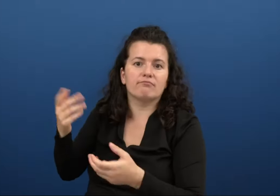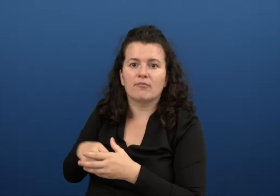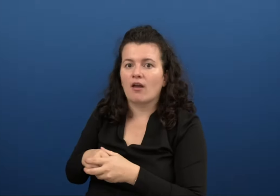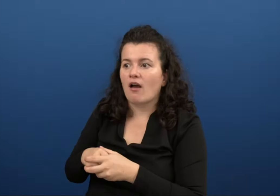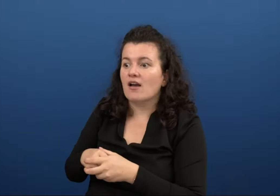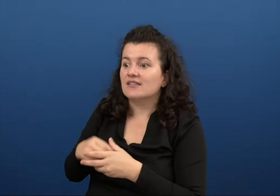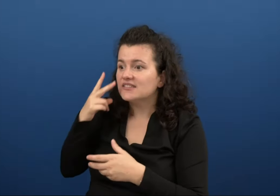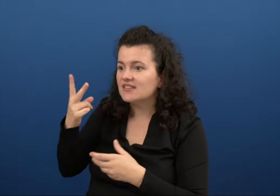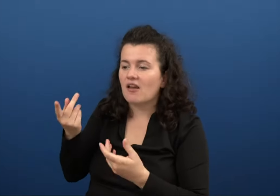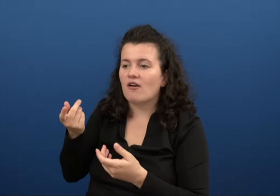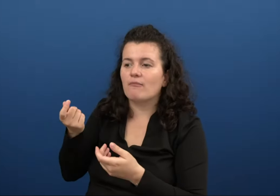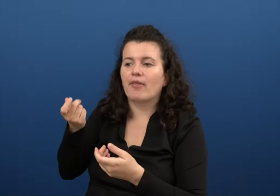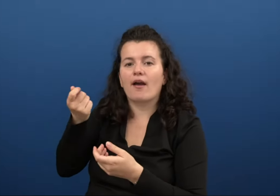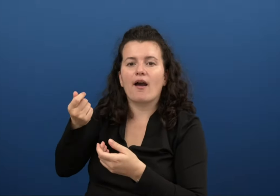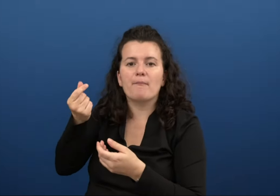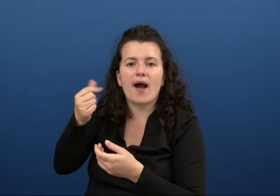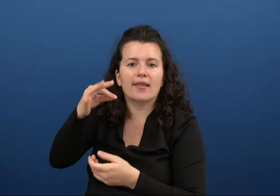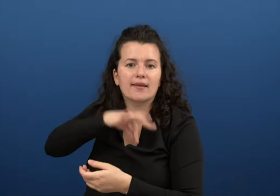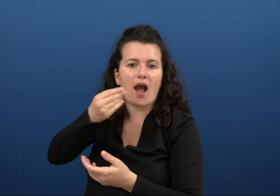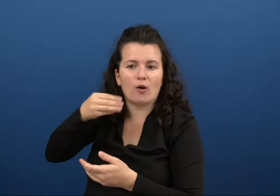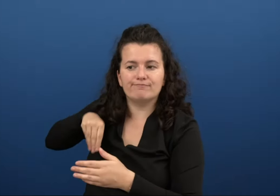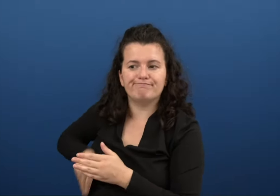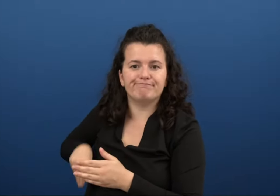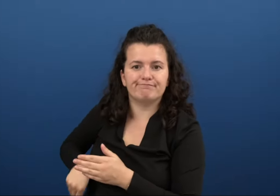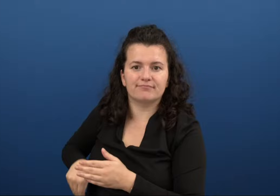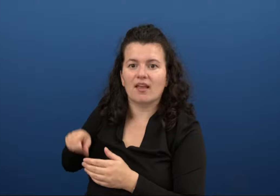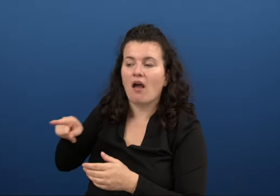16:30:31 testing that you are taken through and you're given certification to show that